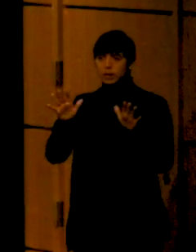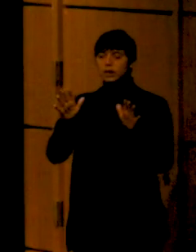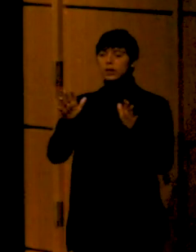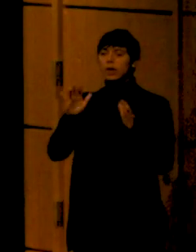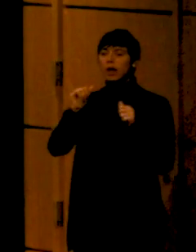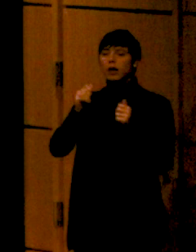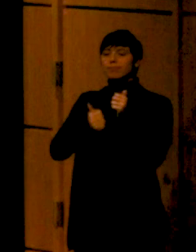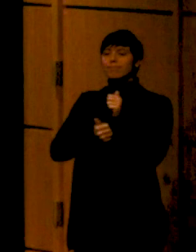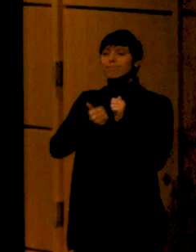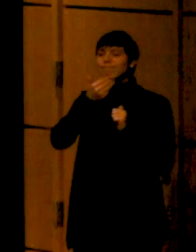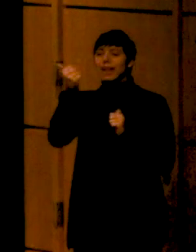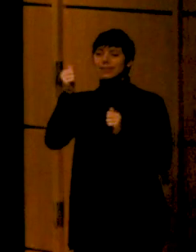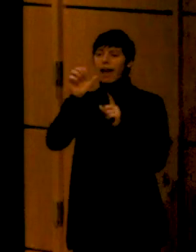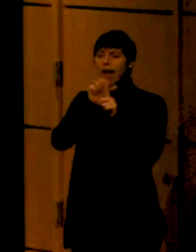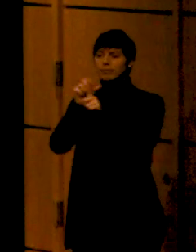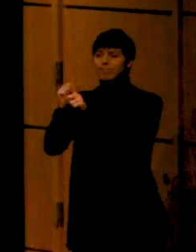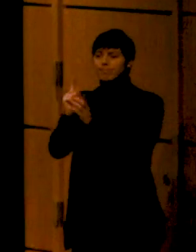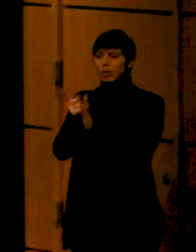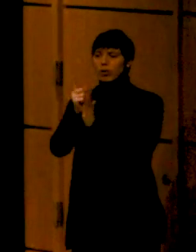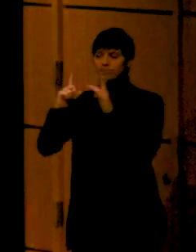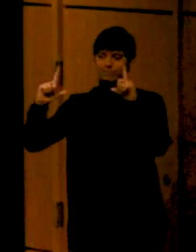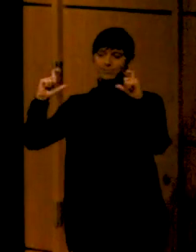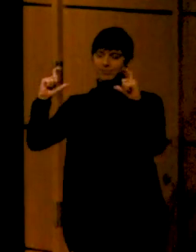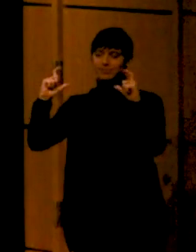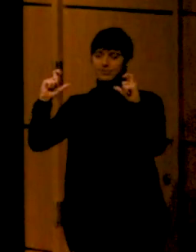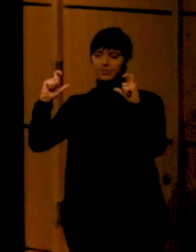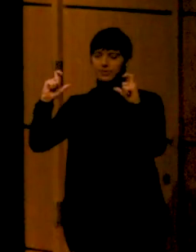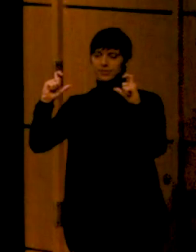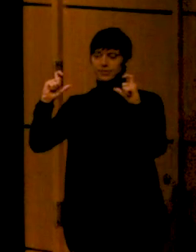Photography was the ideal medium.